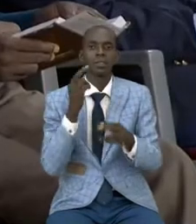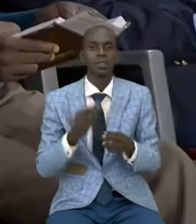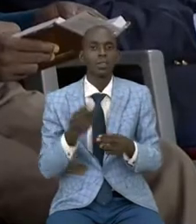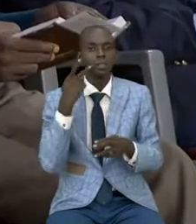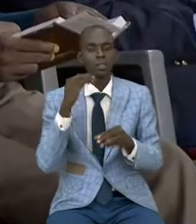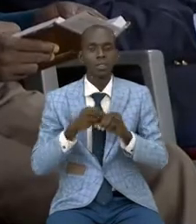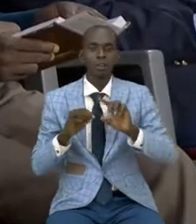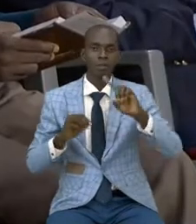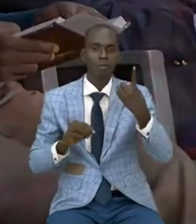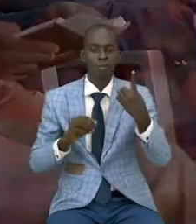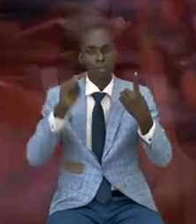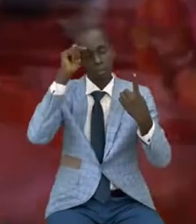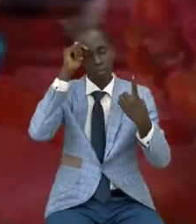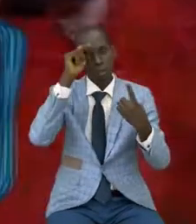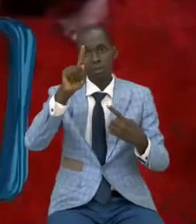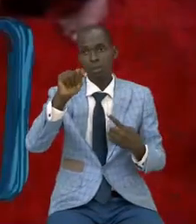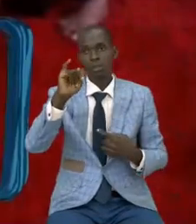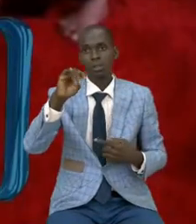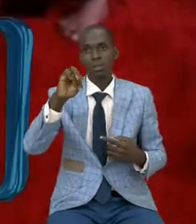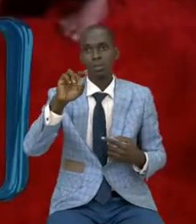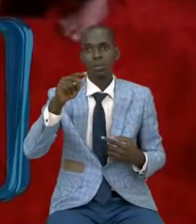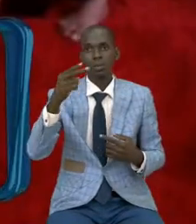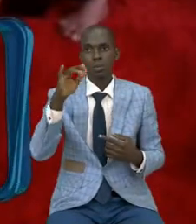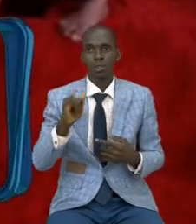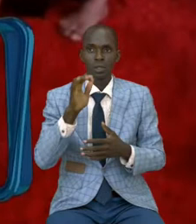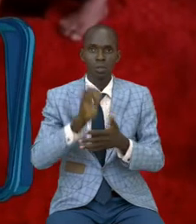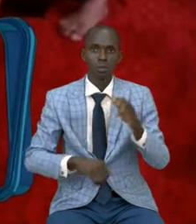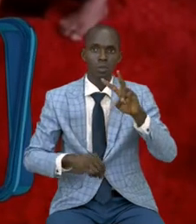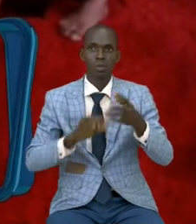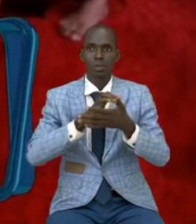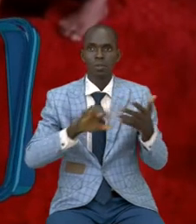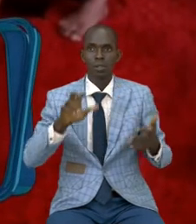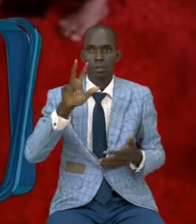chapter two and i'm reading from verse three and we're talking about the will of god look at this